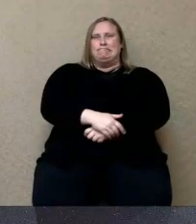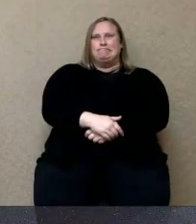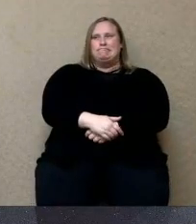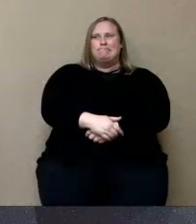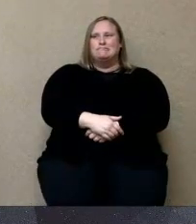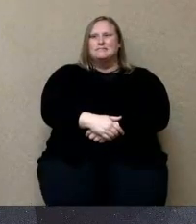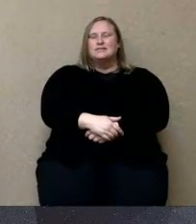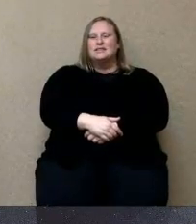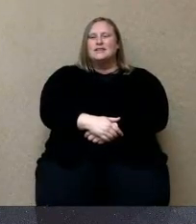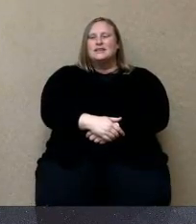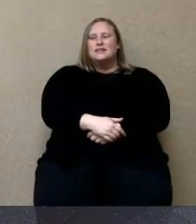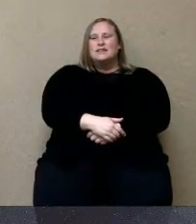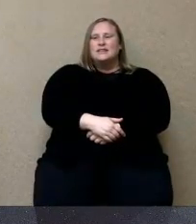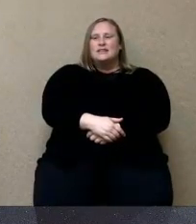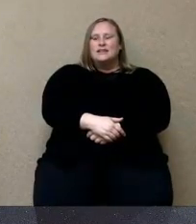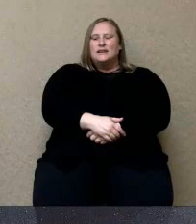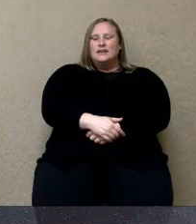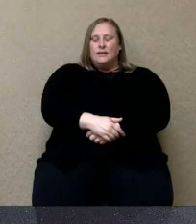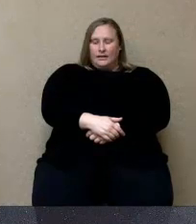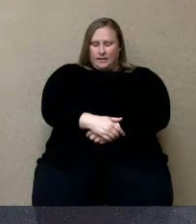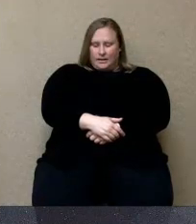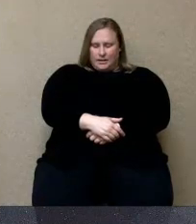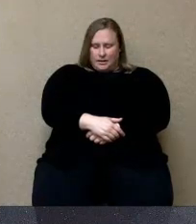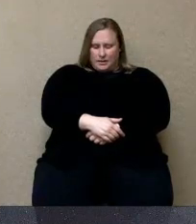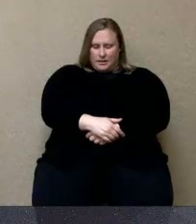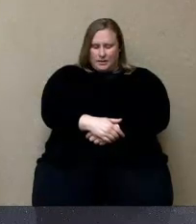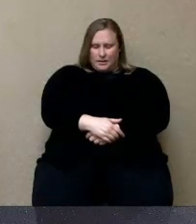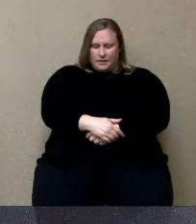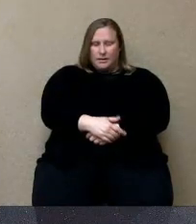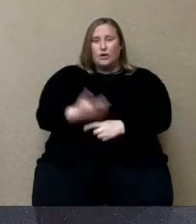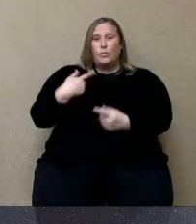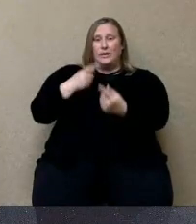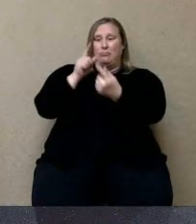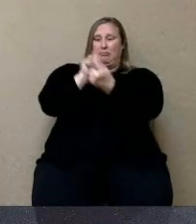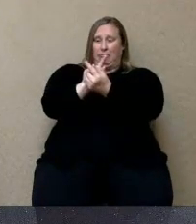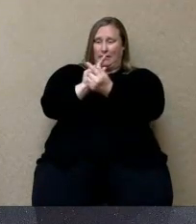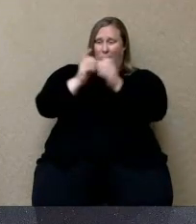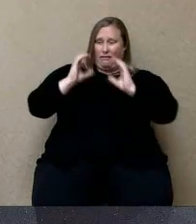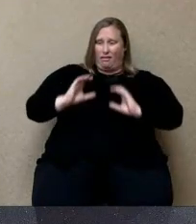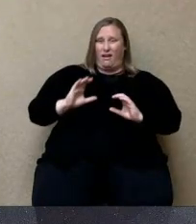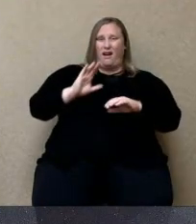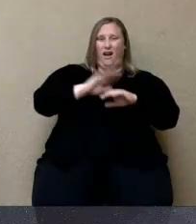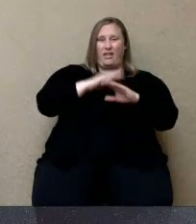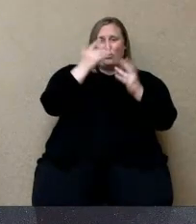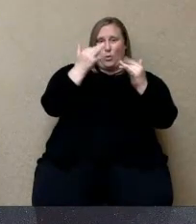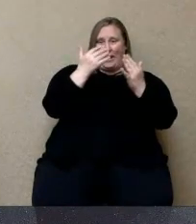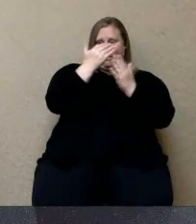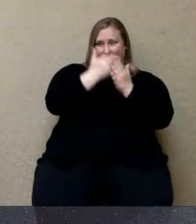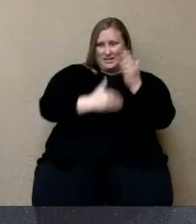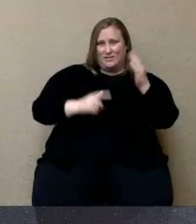can be guilty of this but I know we've been guilty of it, too, where we meet a client who's been on our waiting list for a long time.